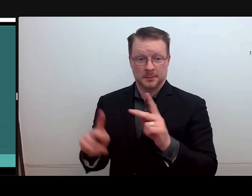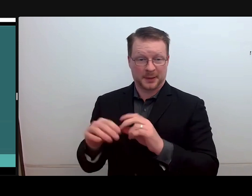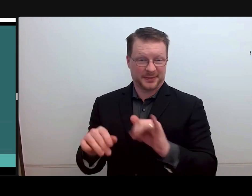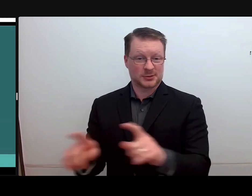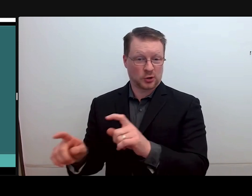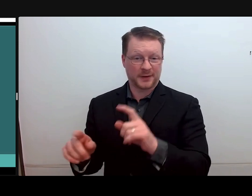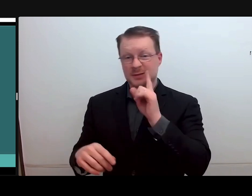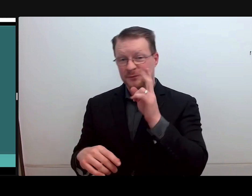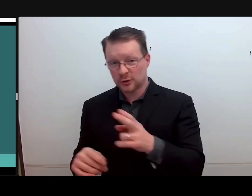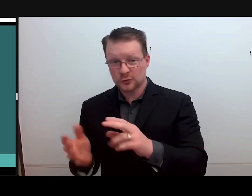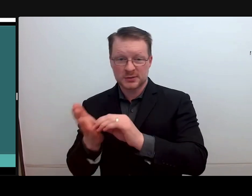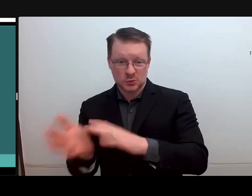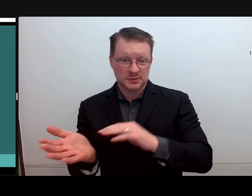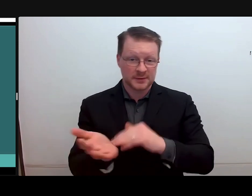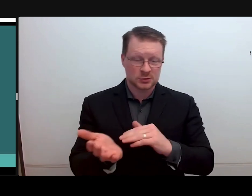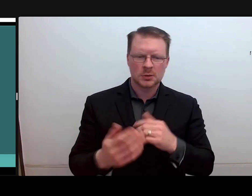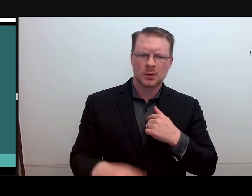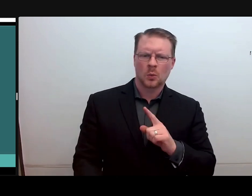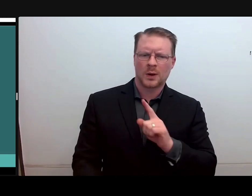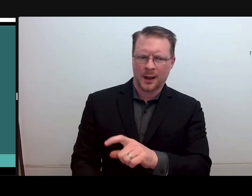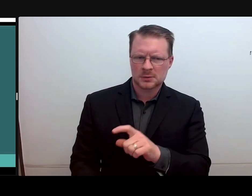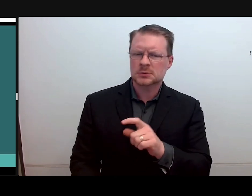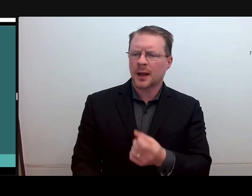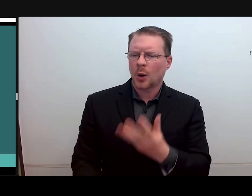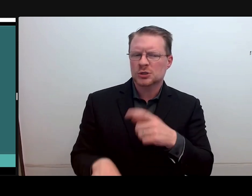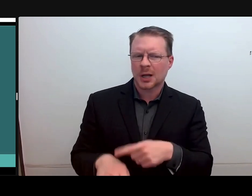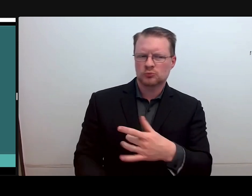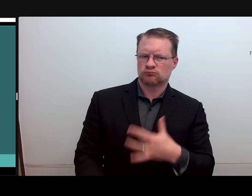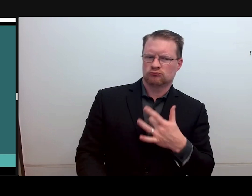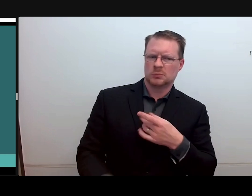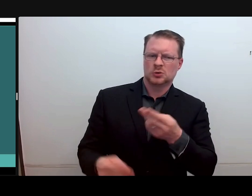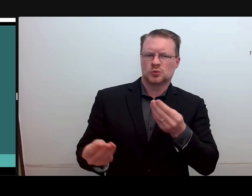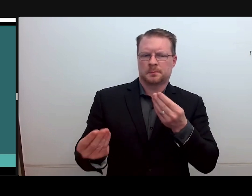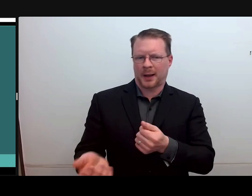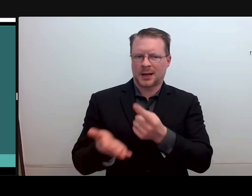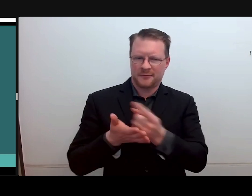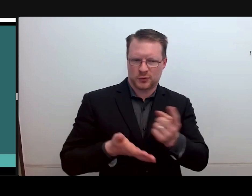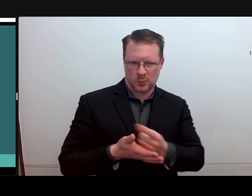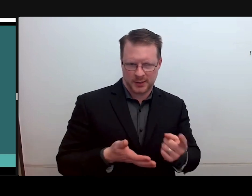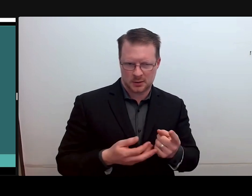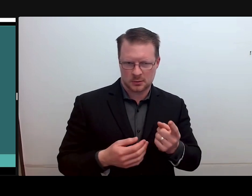We asked those people in the survey who were deaf and hard-of-hearing students and physicians how much time that they felt they spent,